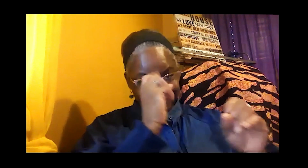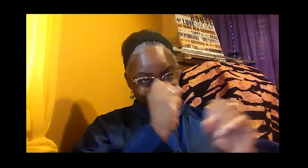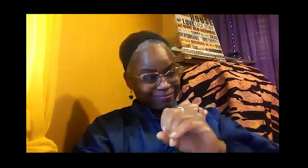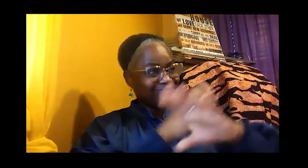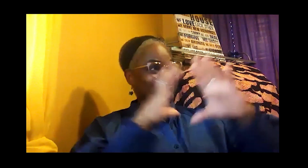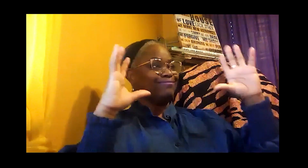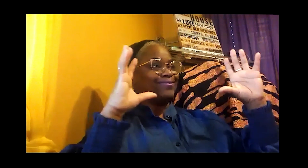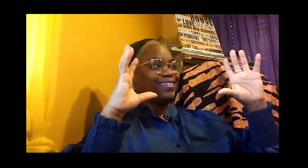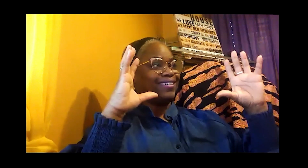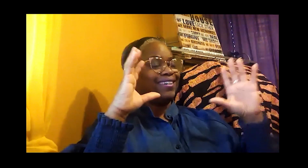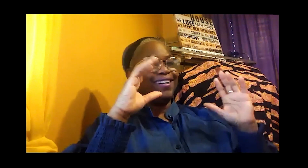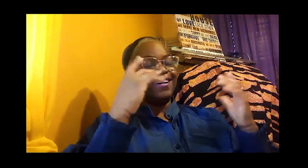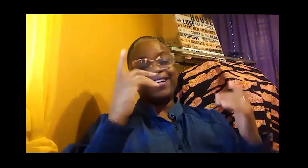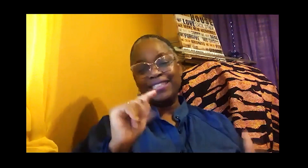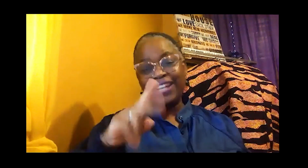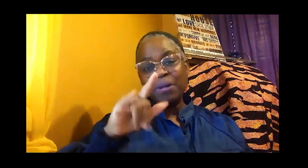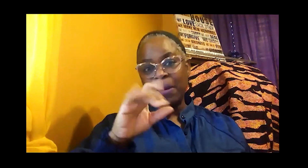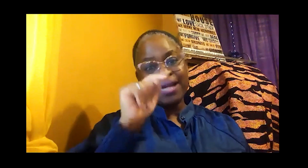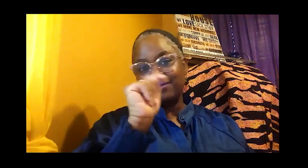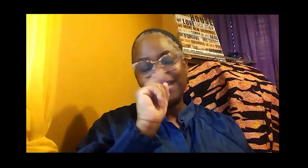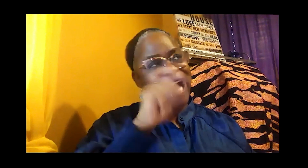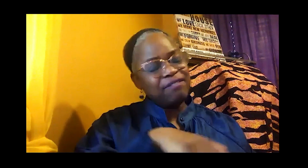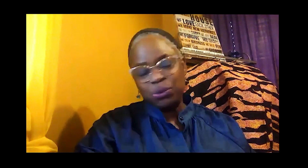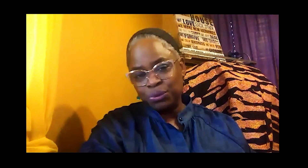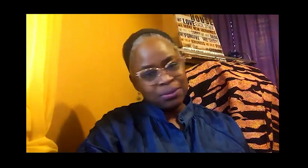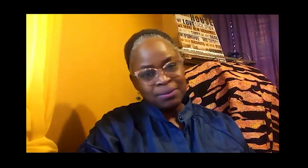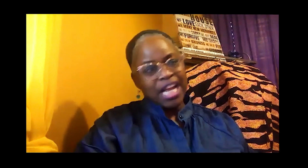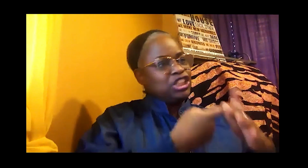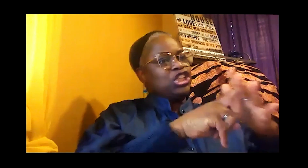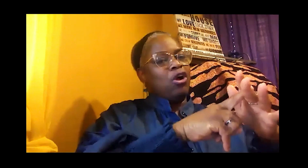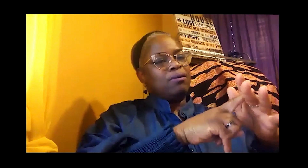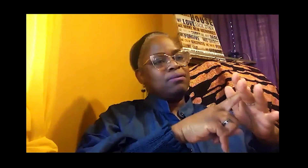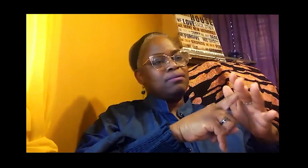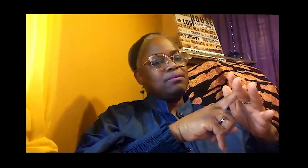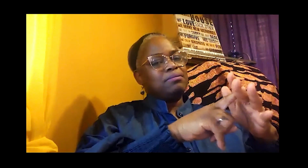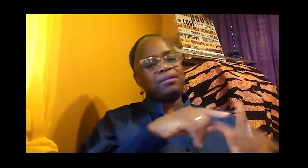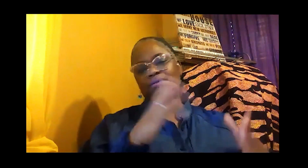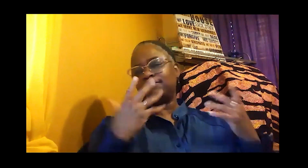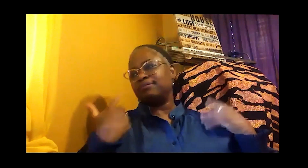I must continue working and developing my TV pilot. I started it, but have let it sit for